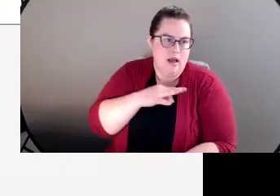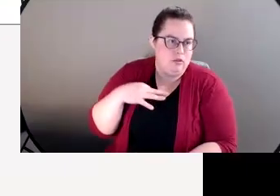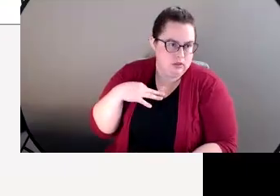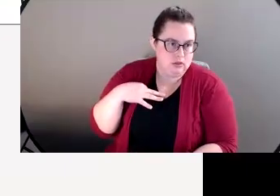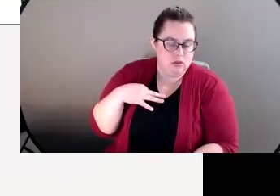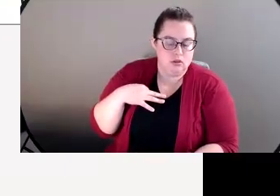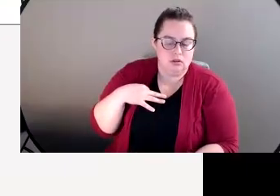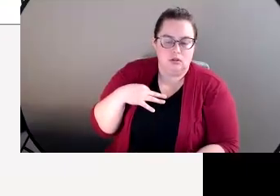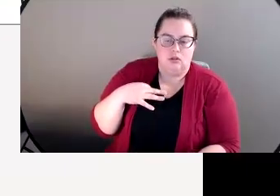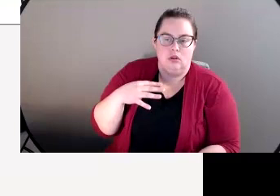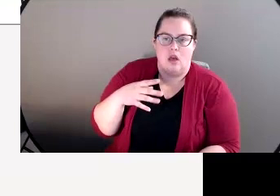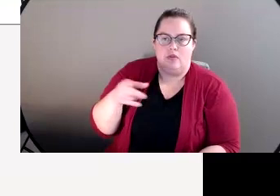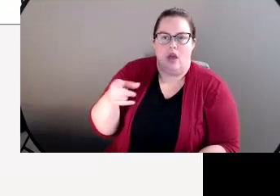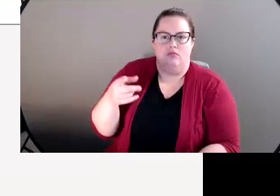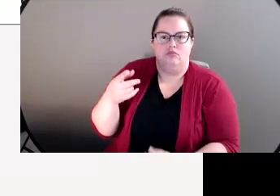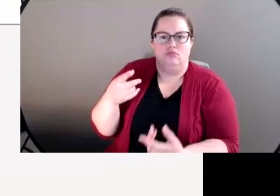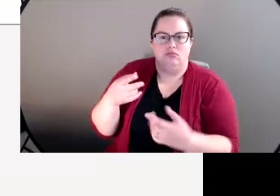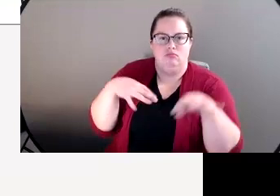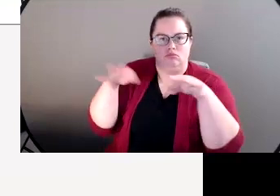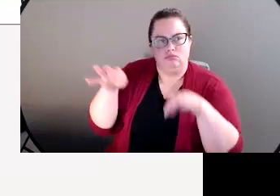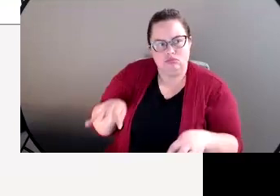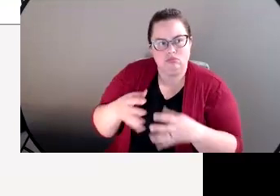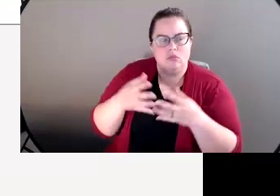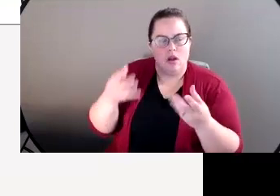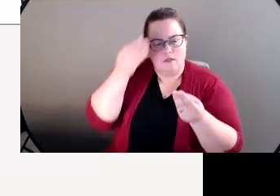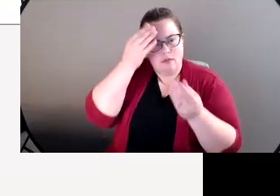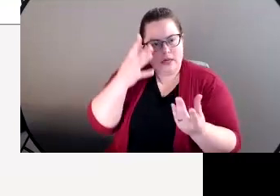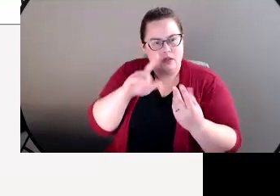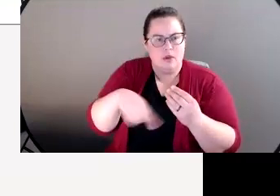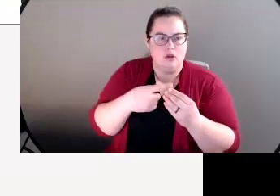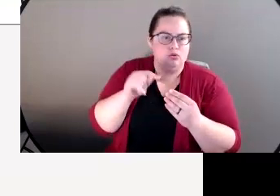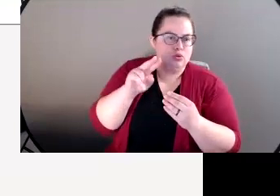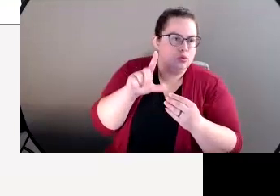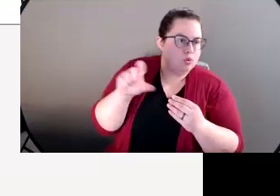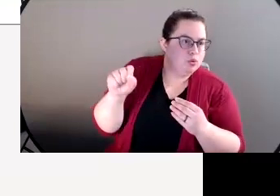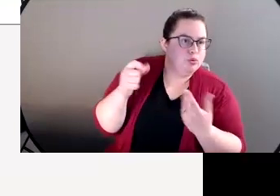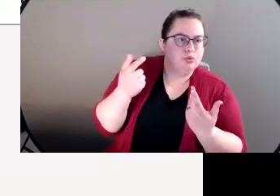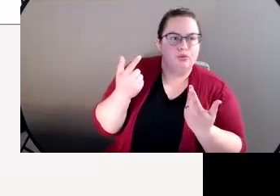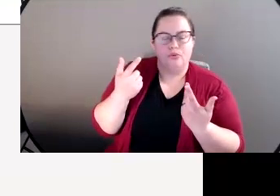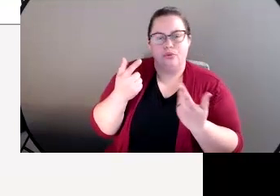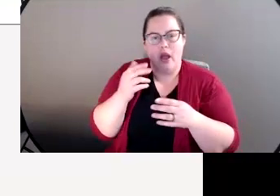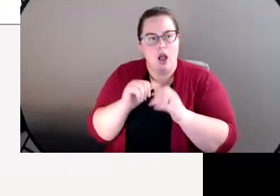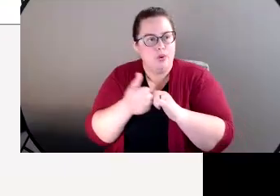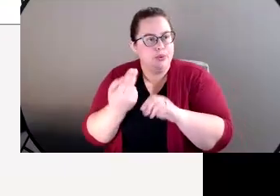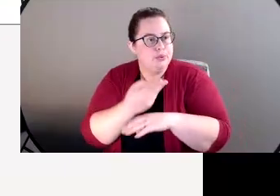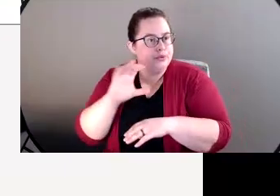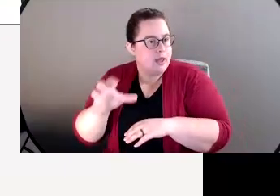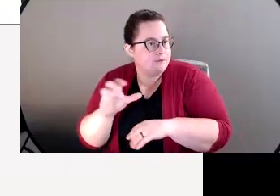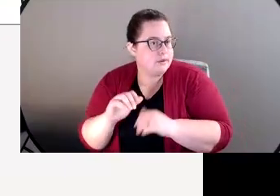about the tools that we have available, how to use Canvas, how to start your semester, all of that.